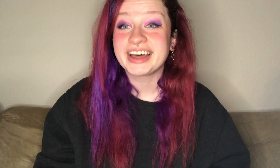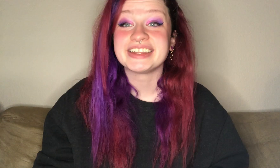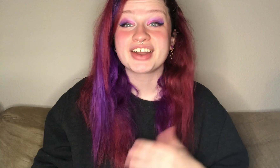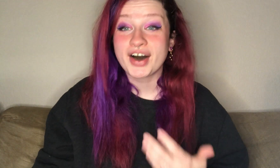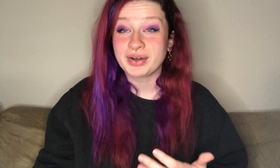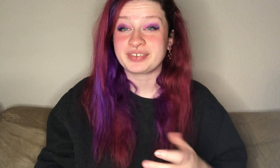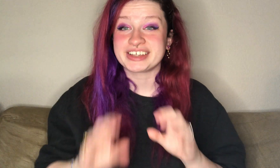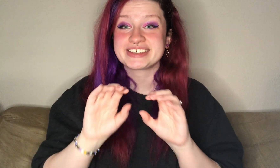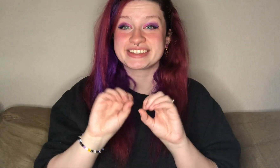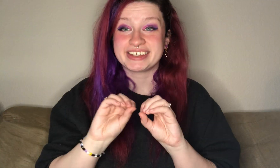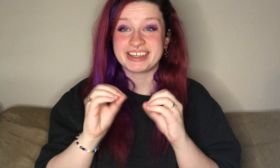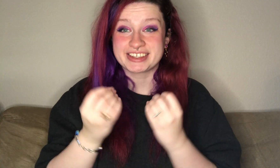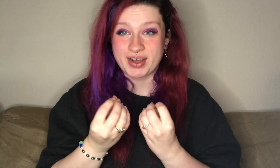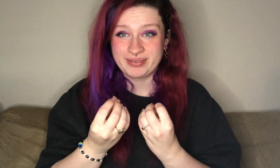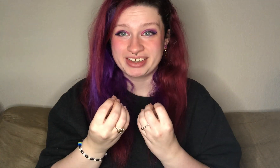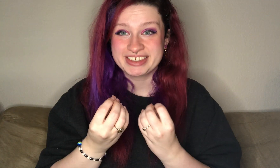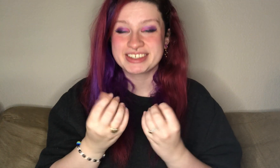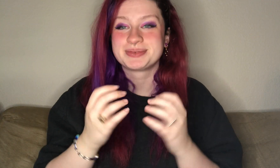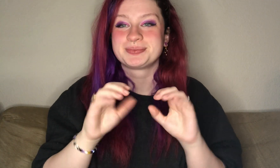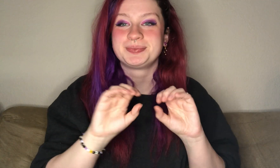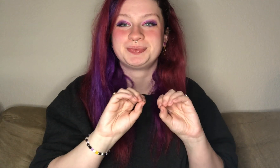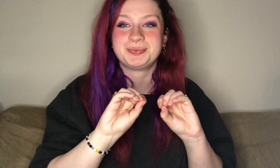and then office is office